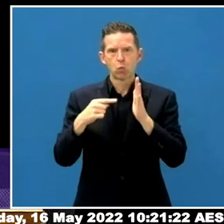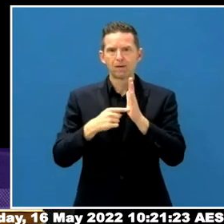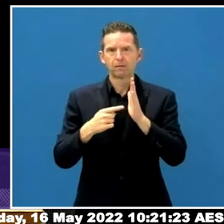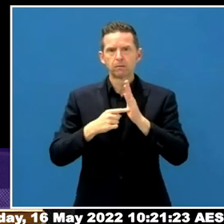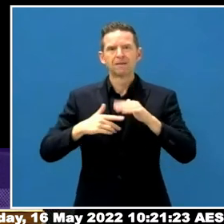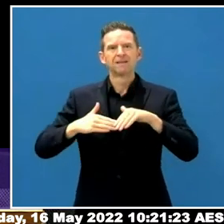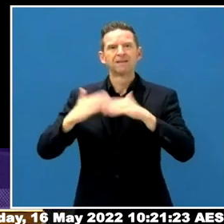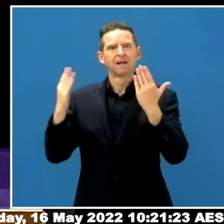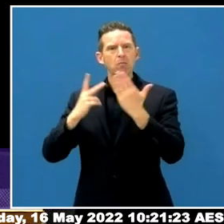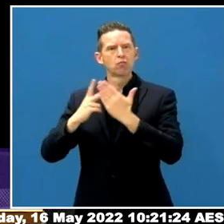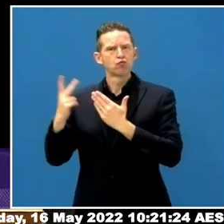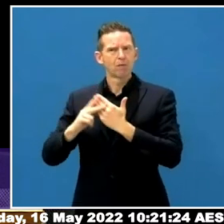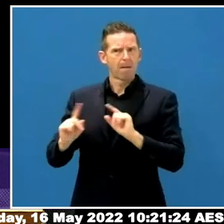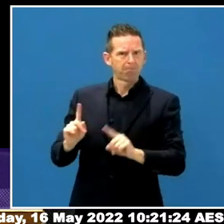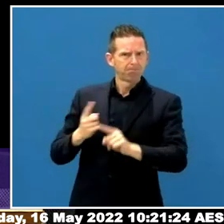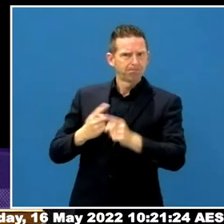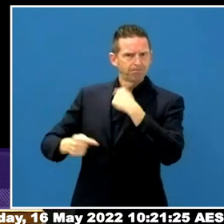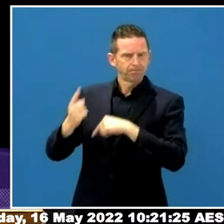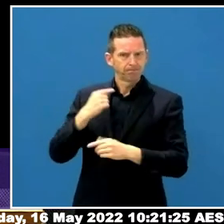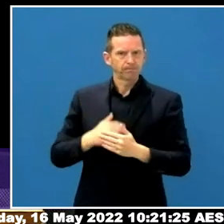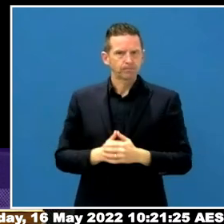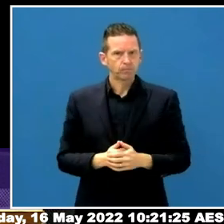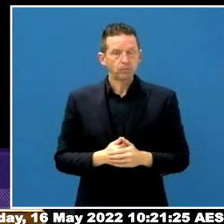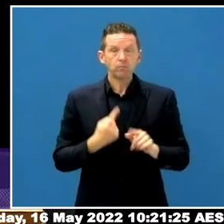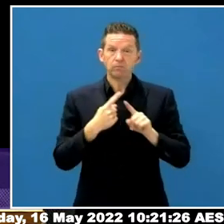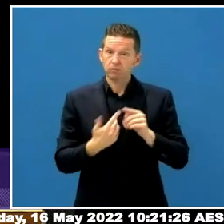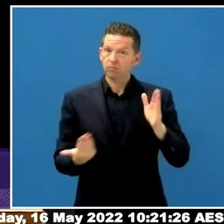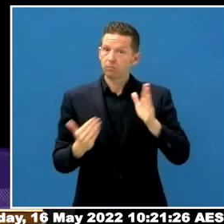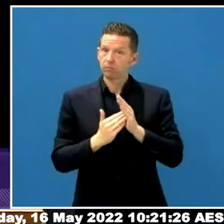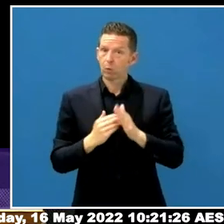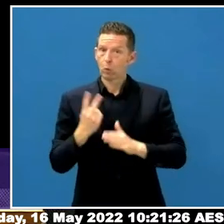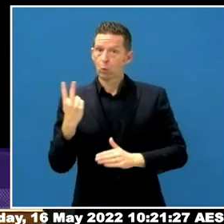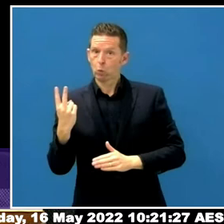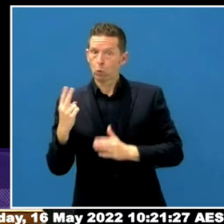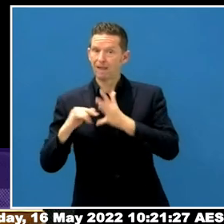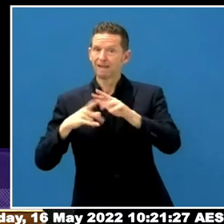You will also hear evidence from two former staff members who worked at that day program.